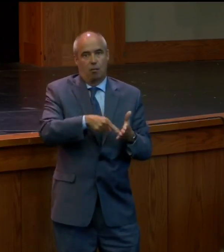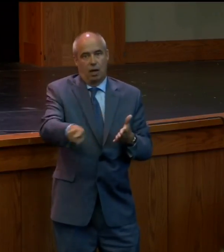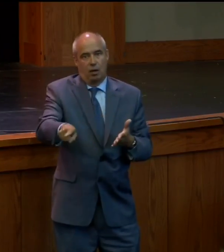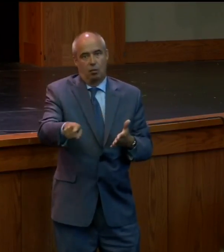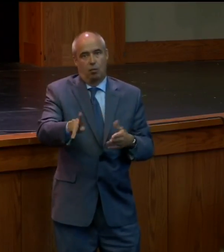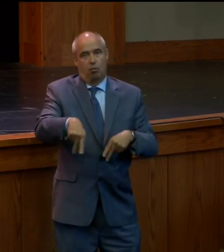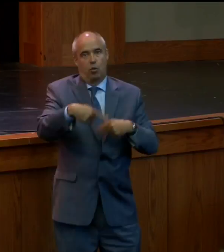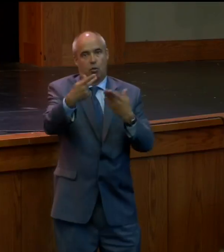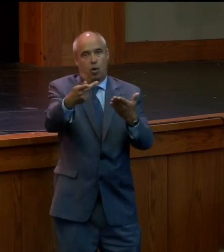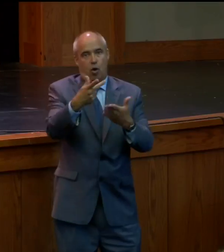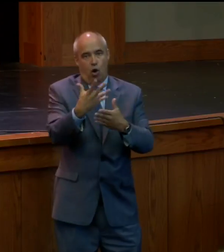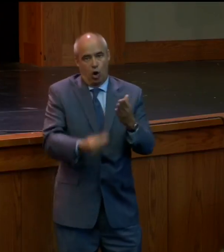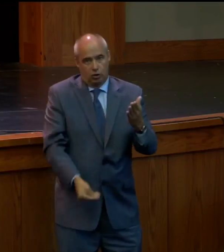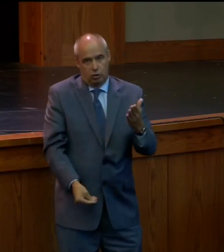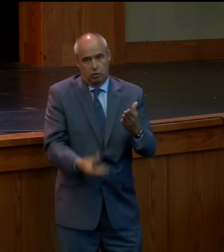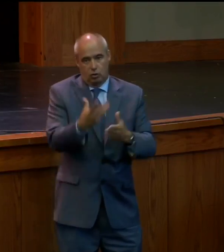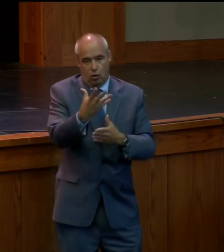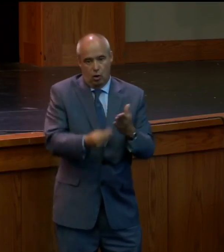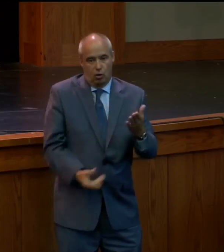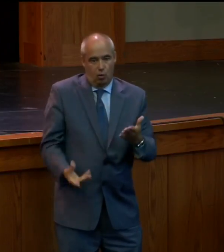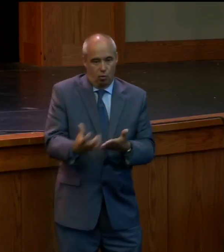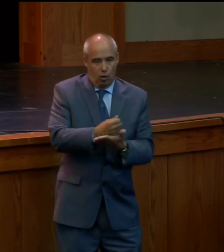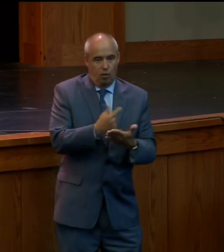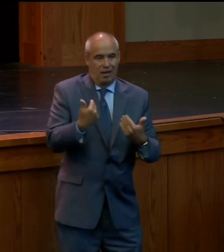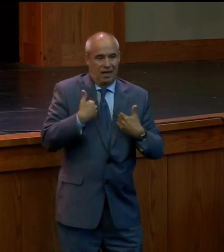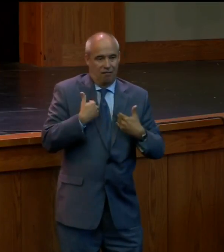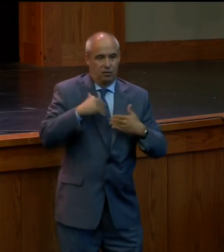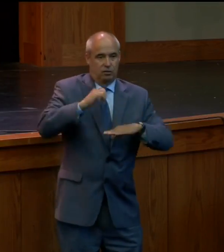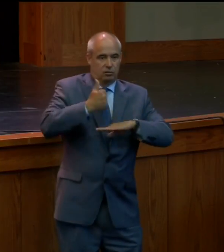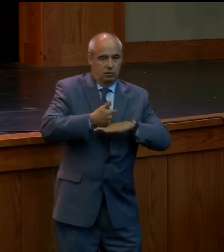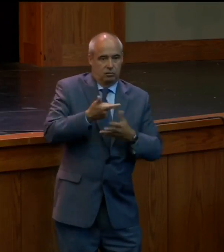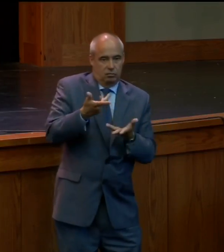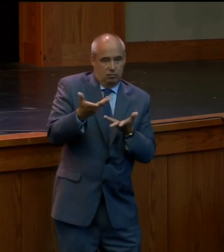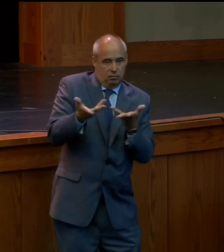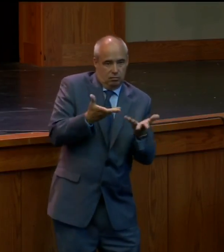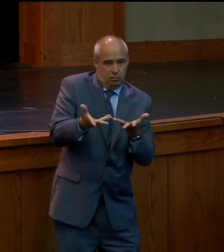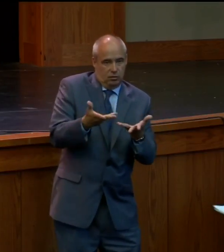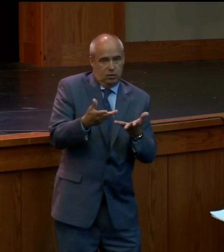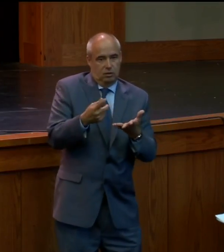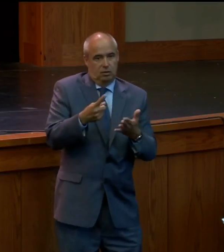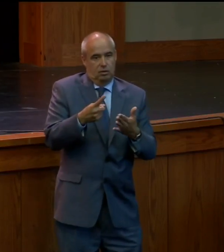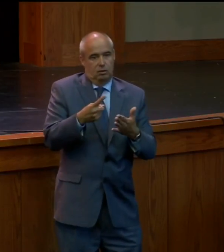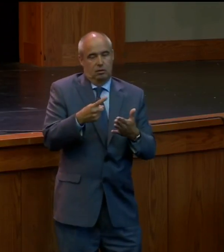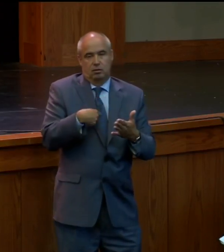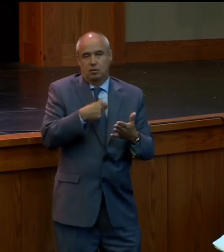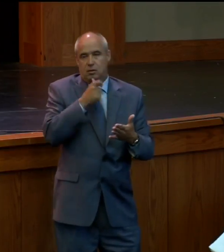PROPOSES LOSSES IN REVENUE AND HAVE A SOLID REPRESENTATION ABOUT THAT. THAT SHOULD NOT BE UNDISCUSSED.